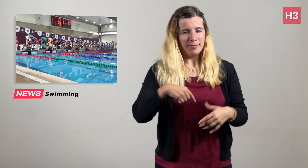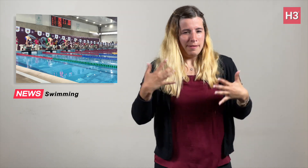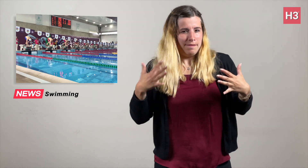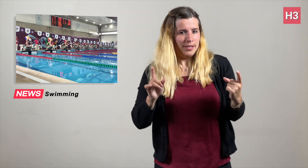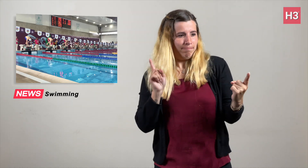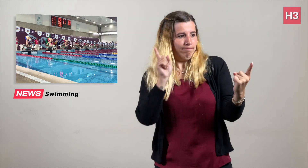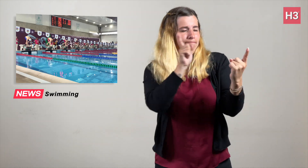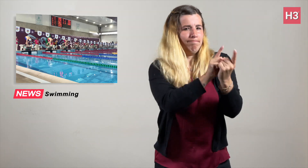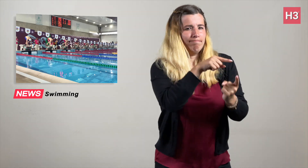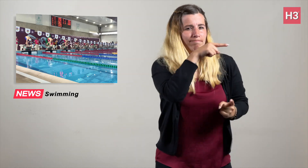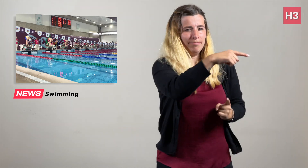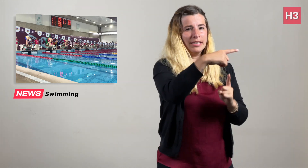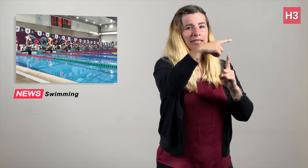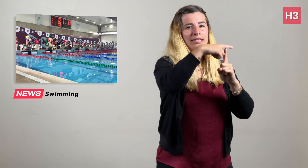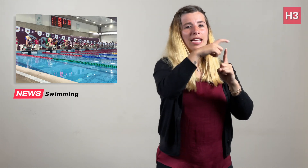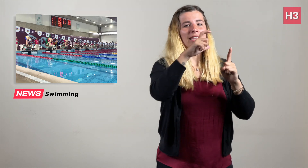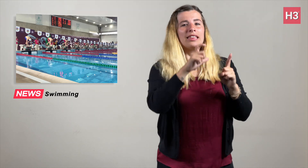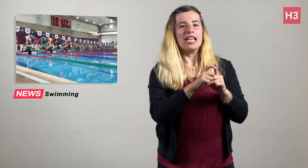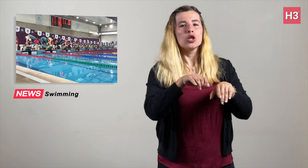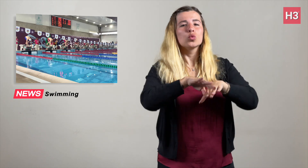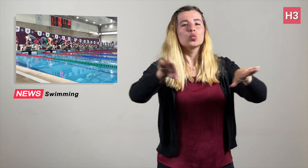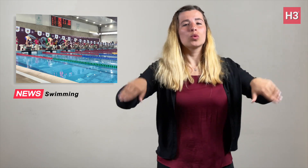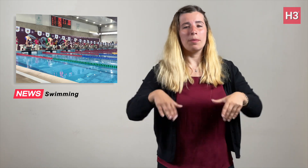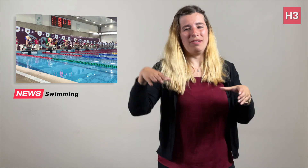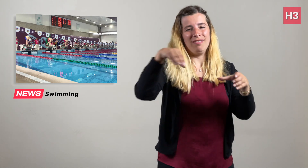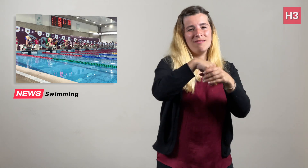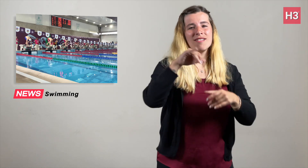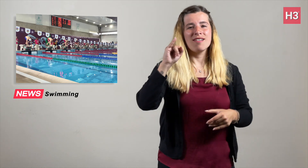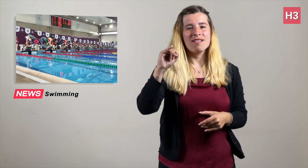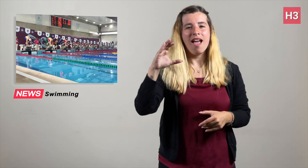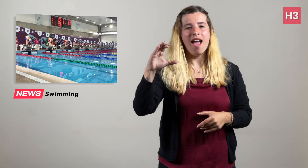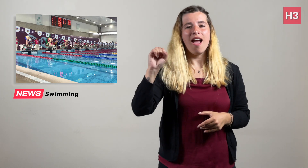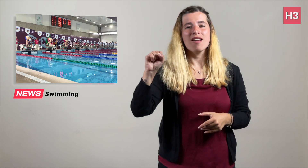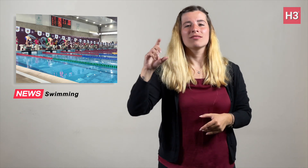We caught up with the ICSD Swimming Technical Director,